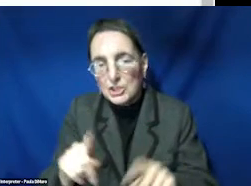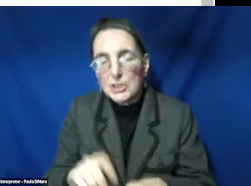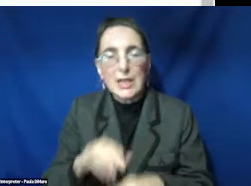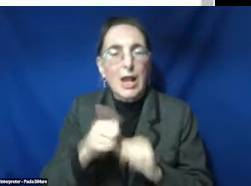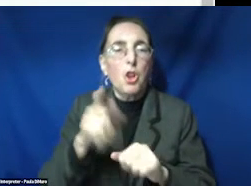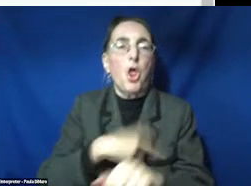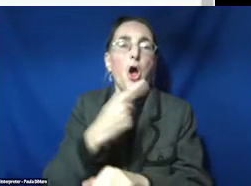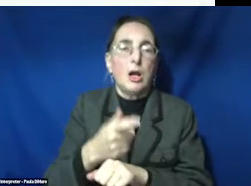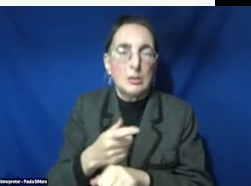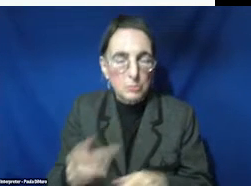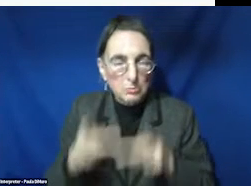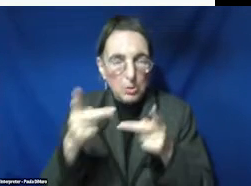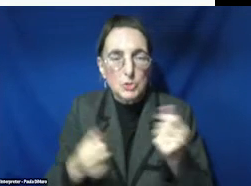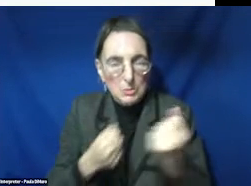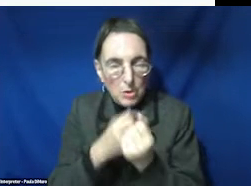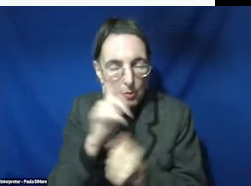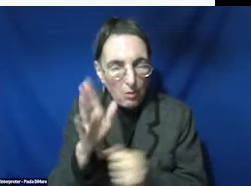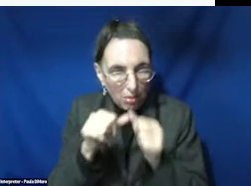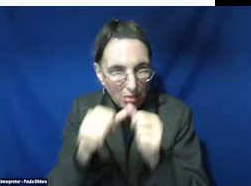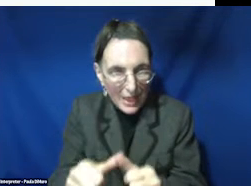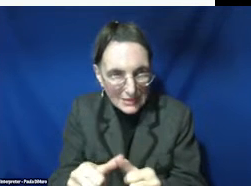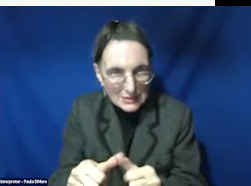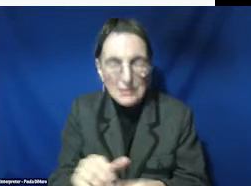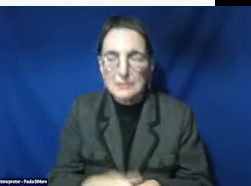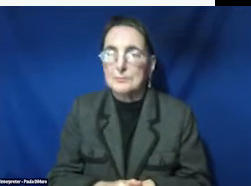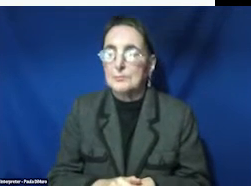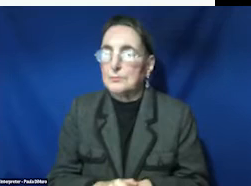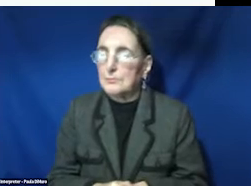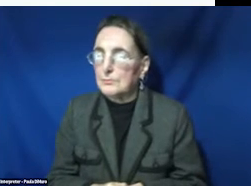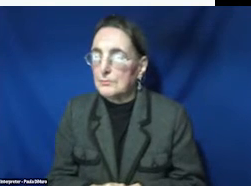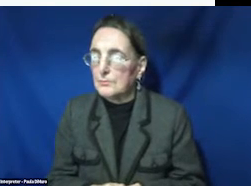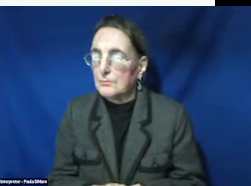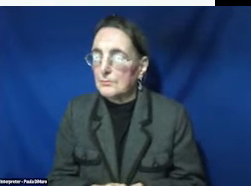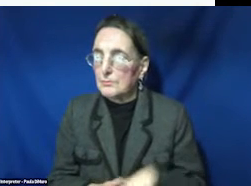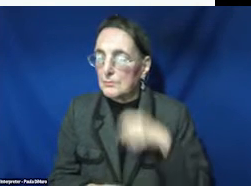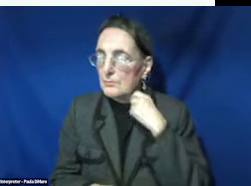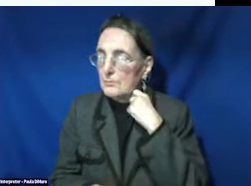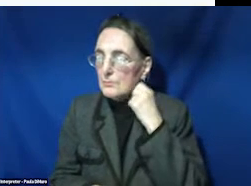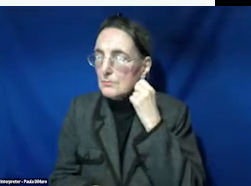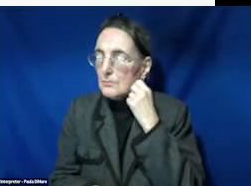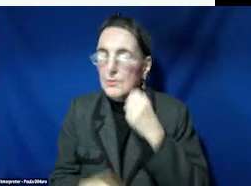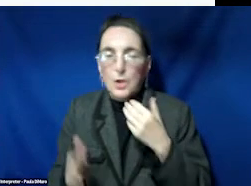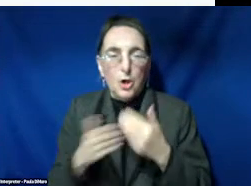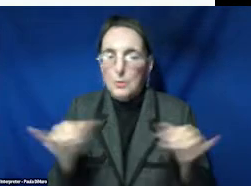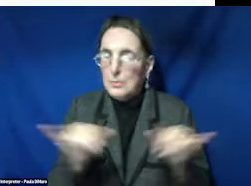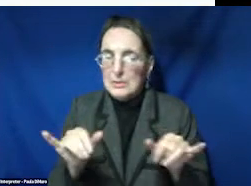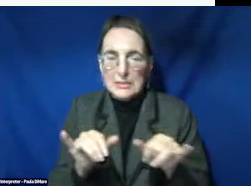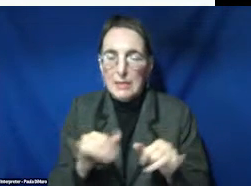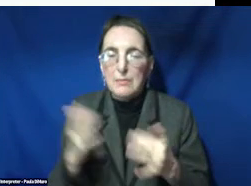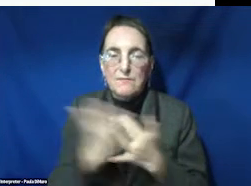So I'm going to go ahead and click on Description. So it is what it is describing, very similar file upload format as the rest.